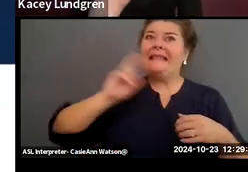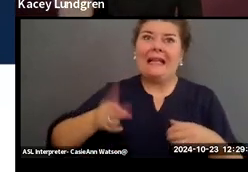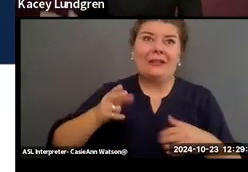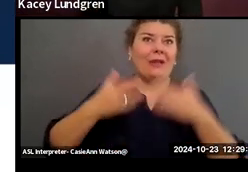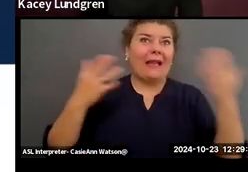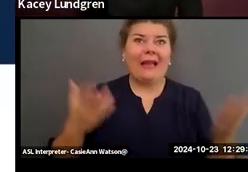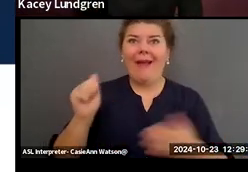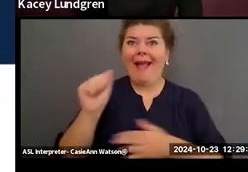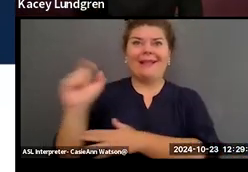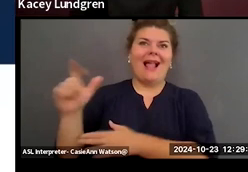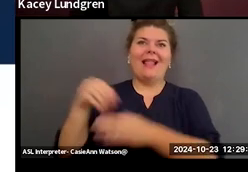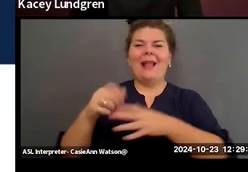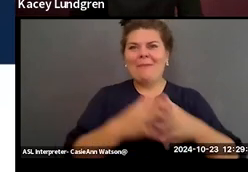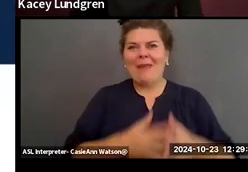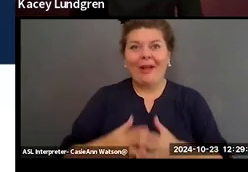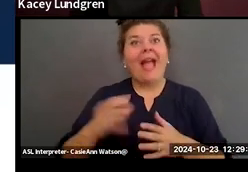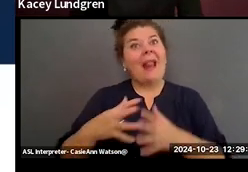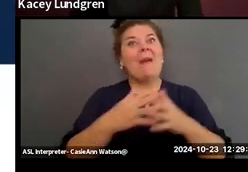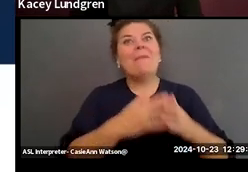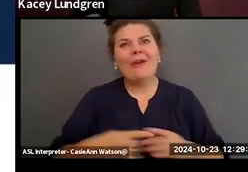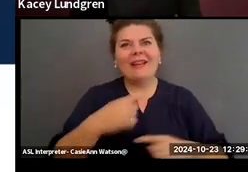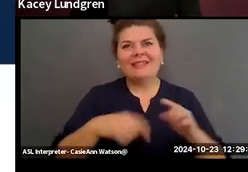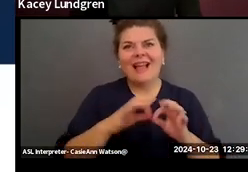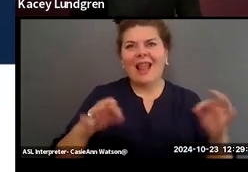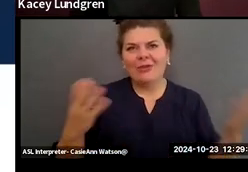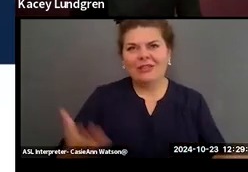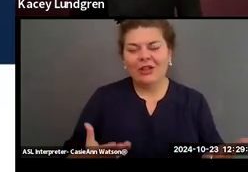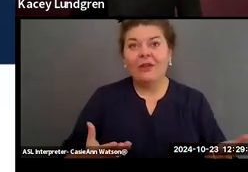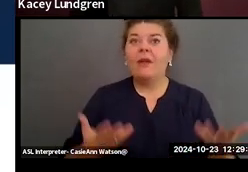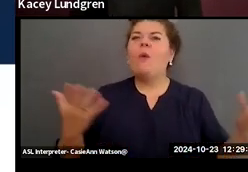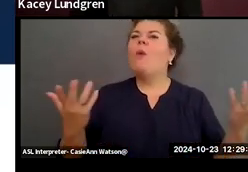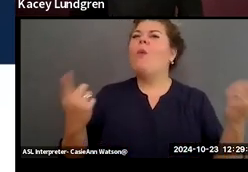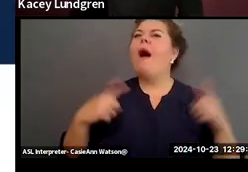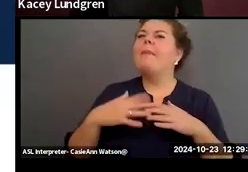and the origins of American Sign Language. Well, what happened next?